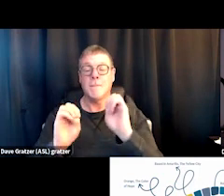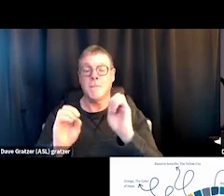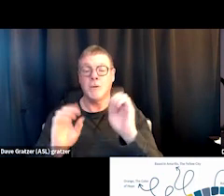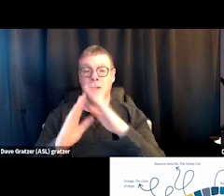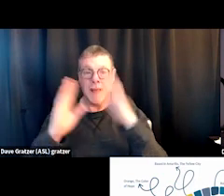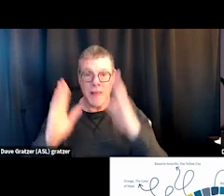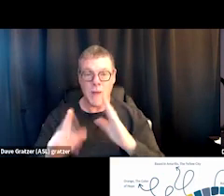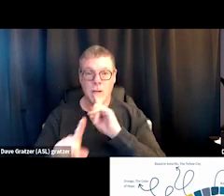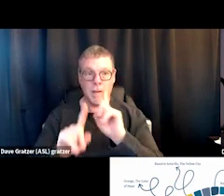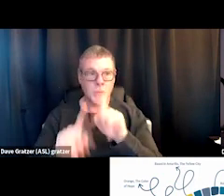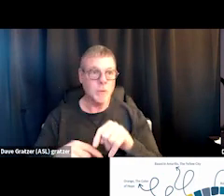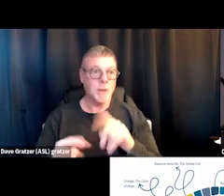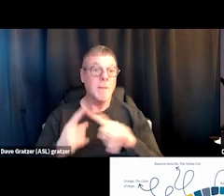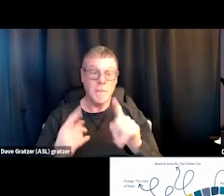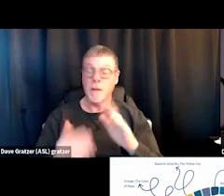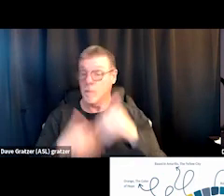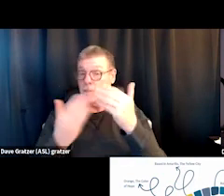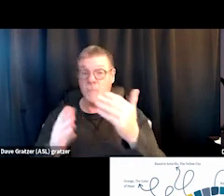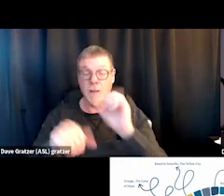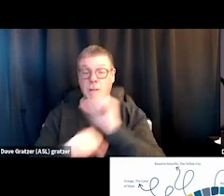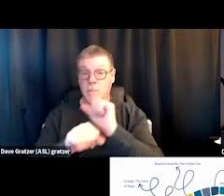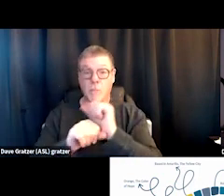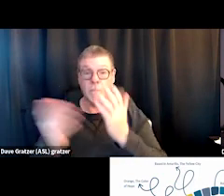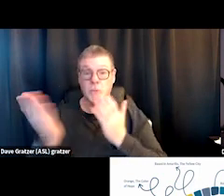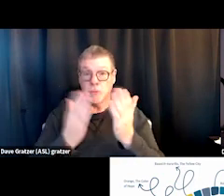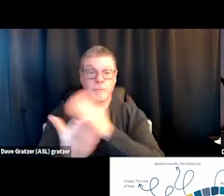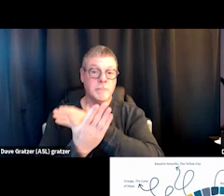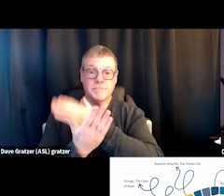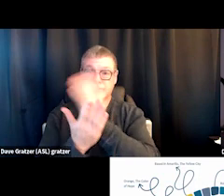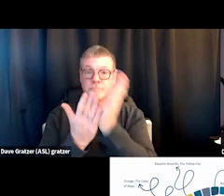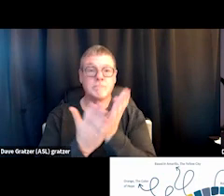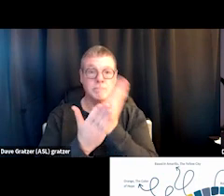but also provide employment services, you know, across the spectrum of people that we serve.